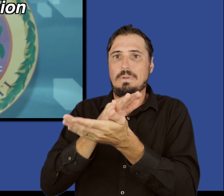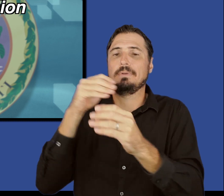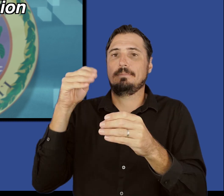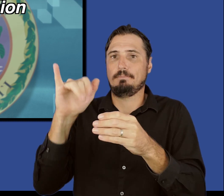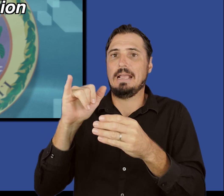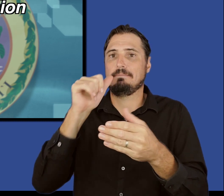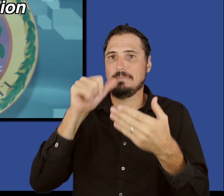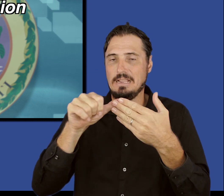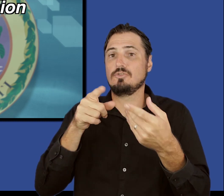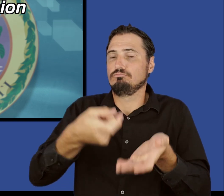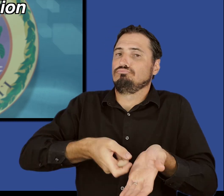service center to cast a ballot.